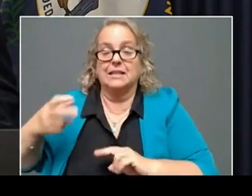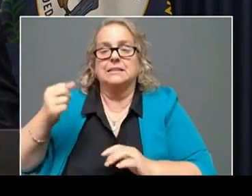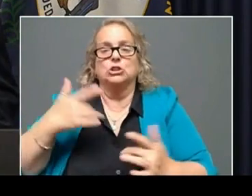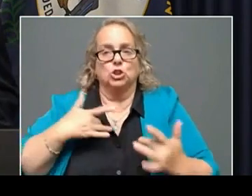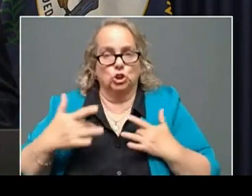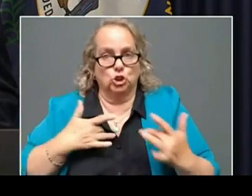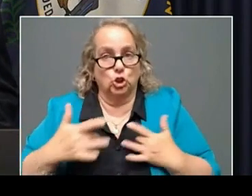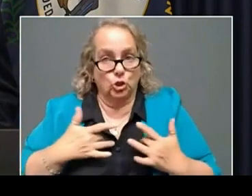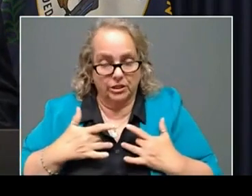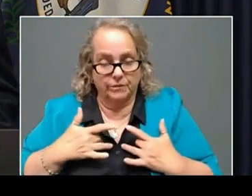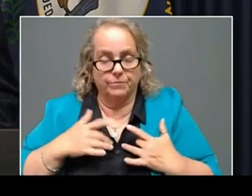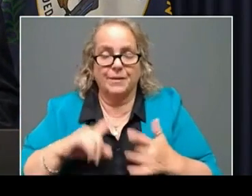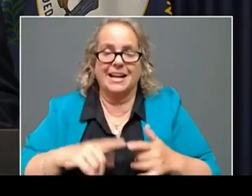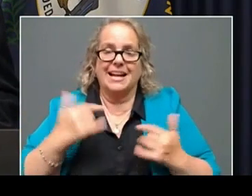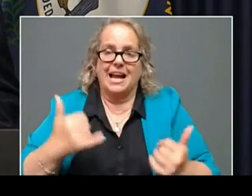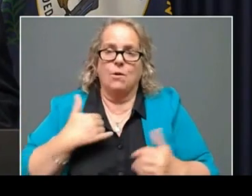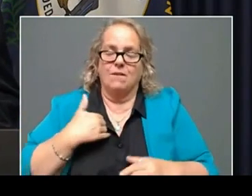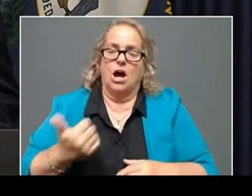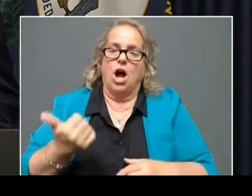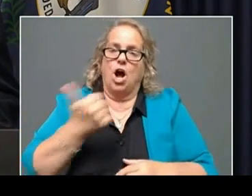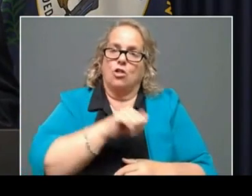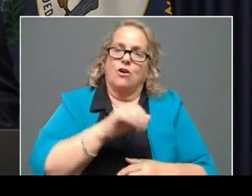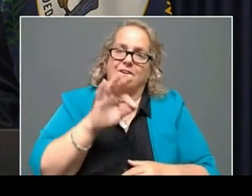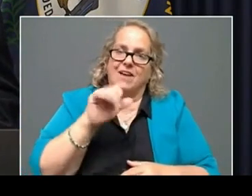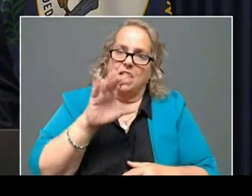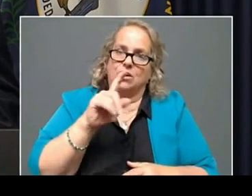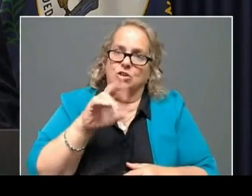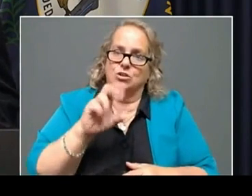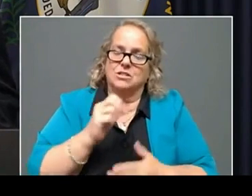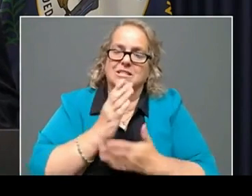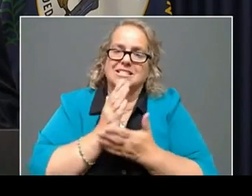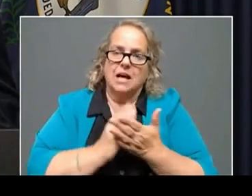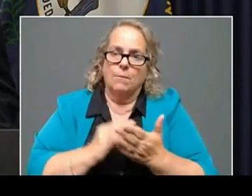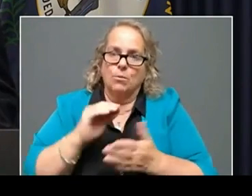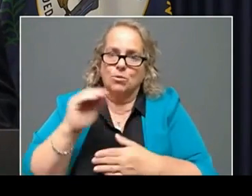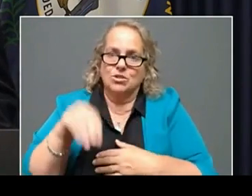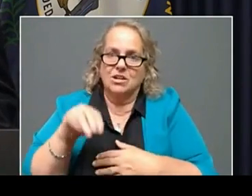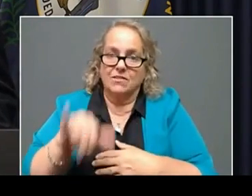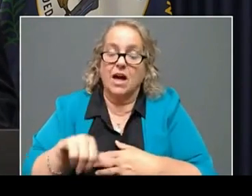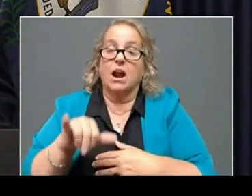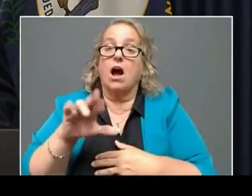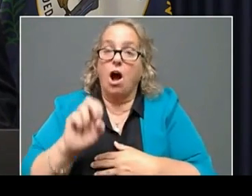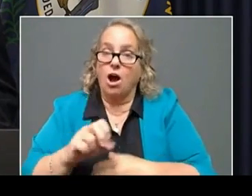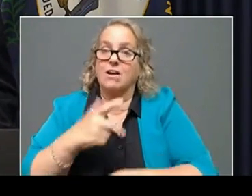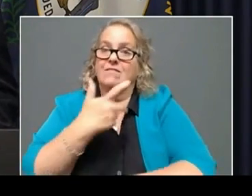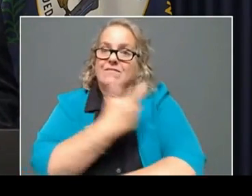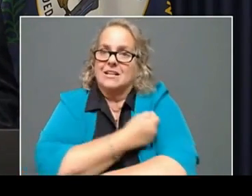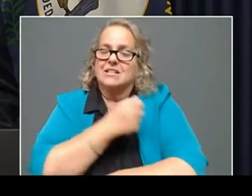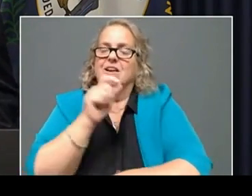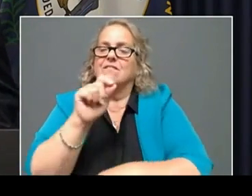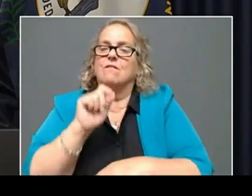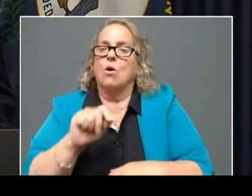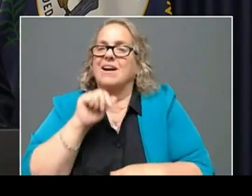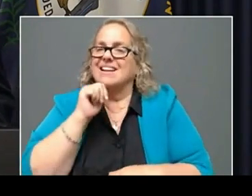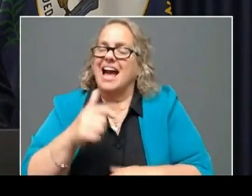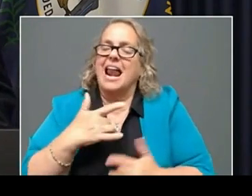have the other factors that are involved. Some percentage of that are vaccinated and are therefore not likely to have a serious or significant